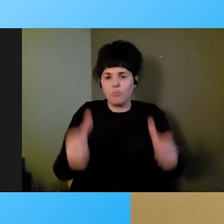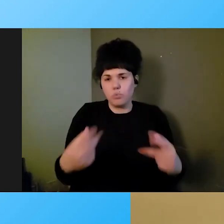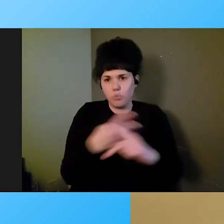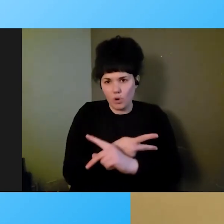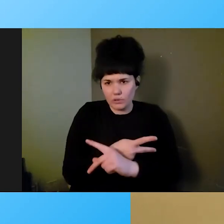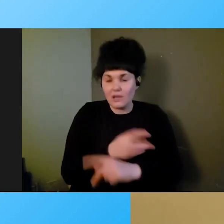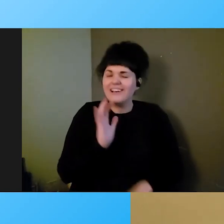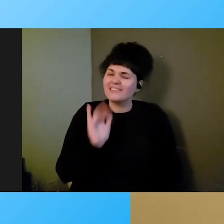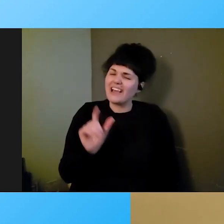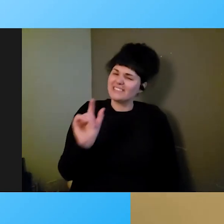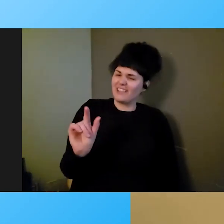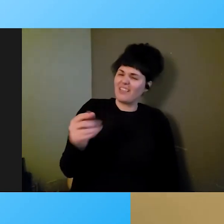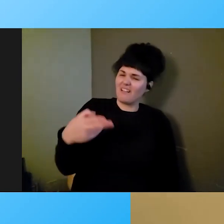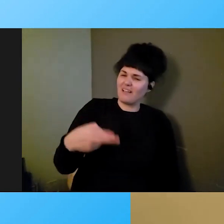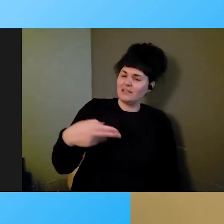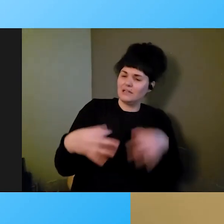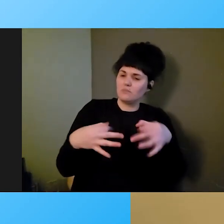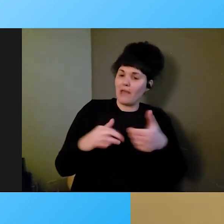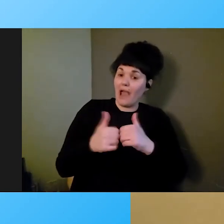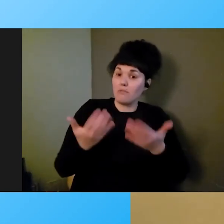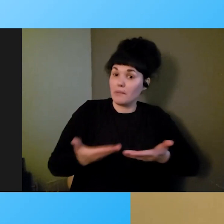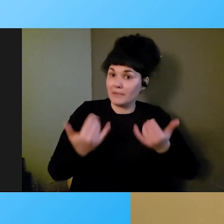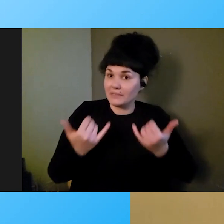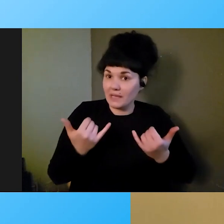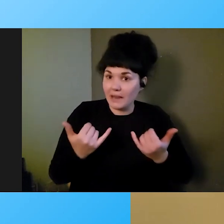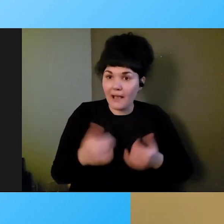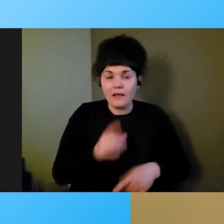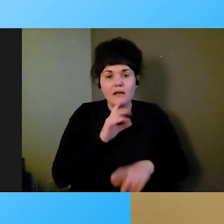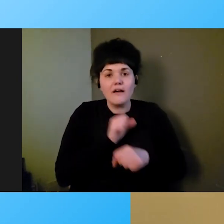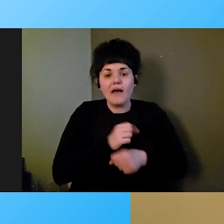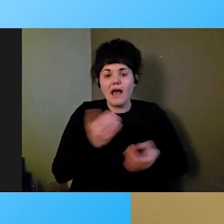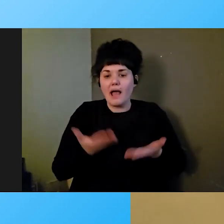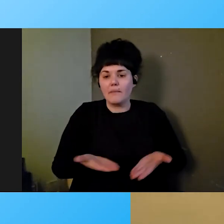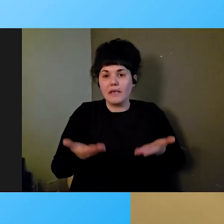I'm at today. And, in fact, I am joining you today from the